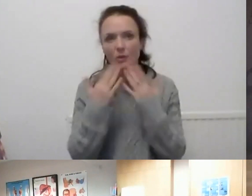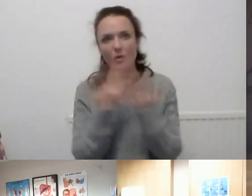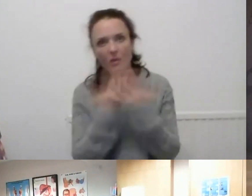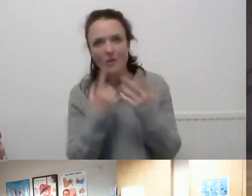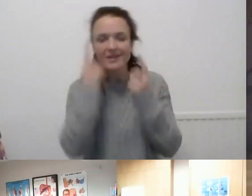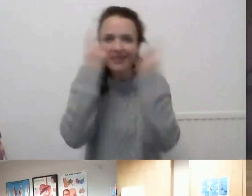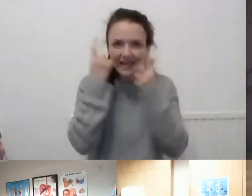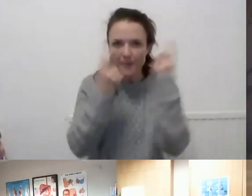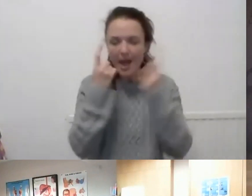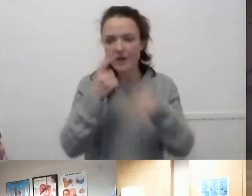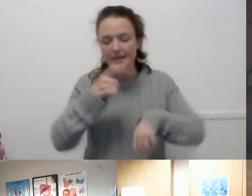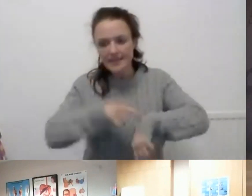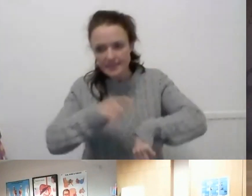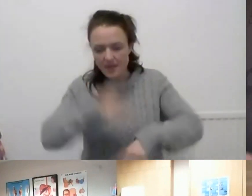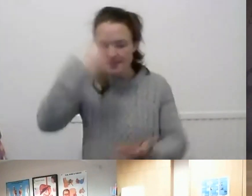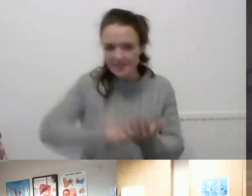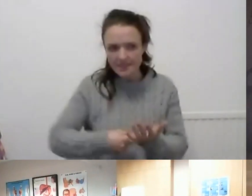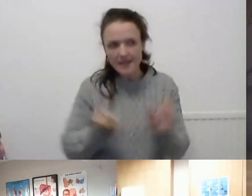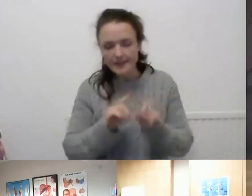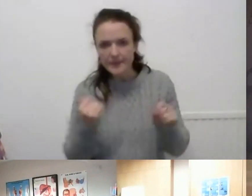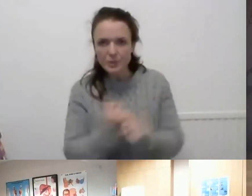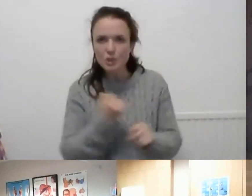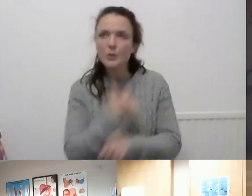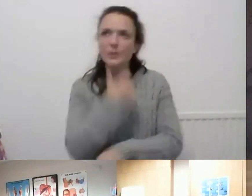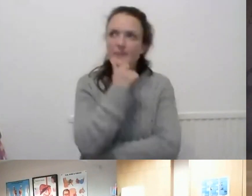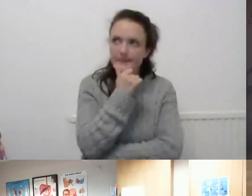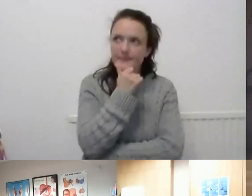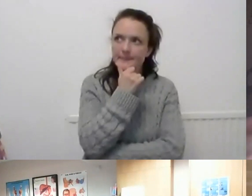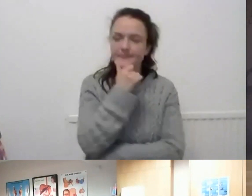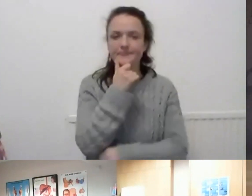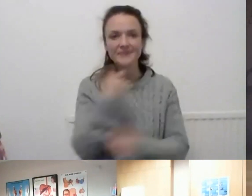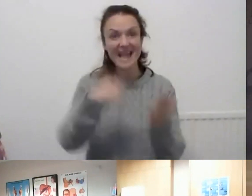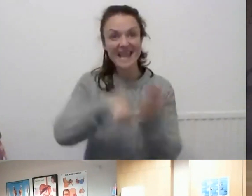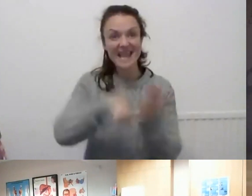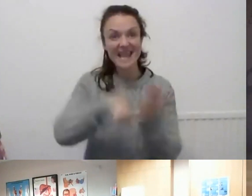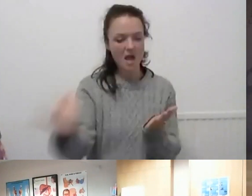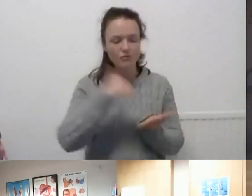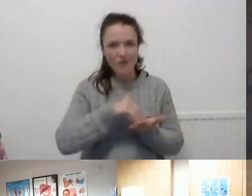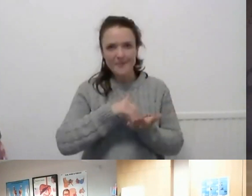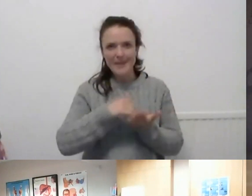you want to do. So say the invitation comes and I'm not ready to go for my vaccine yet.